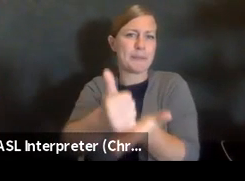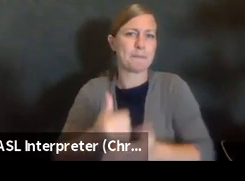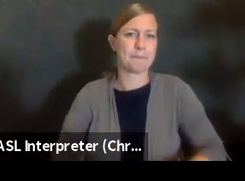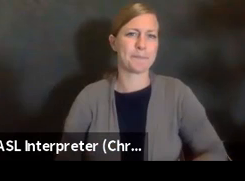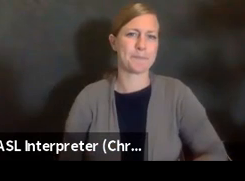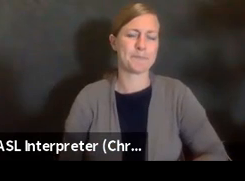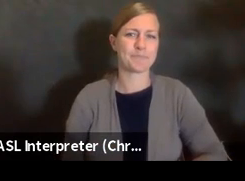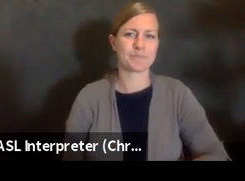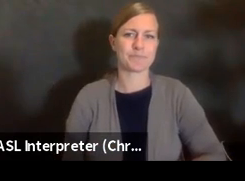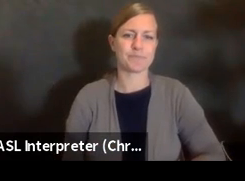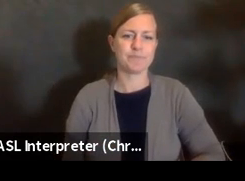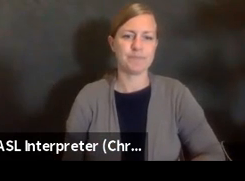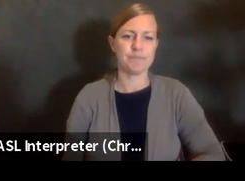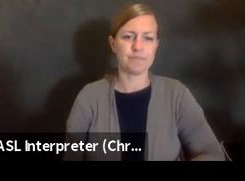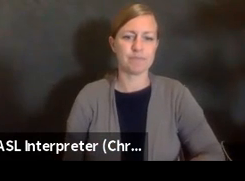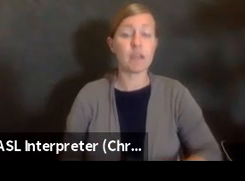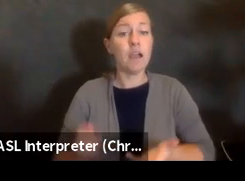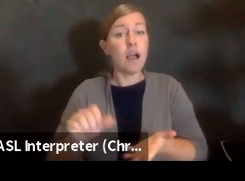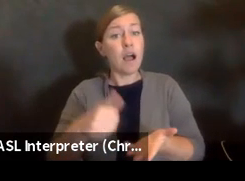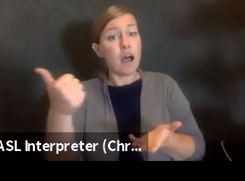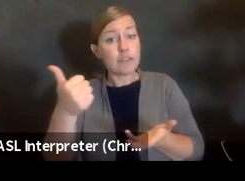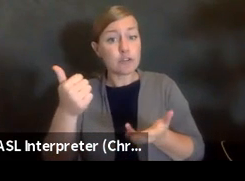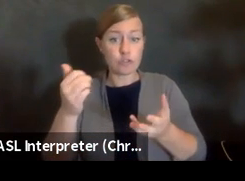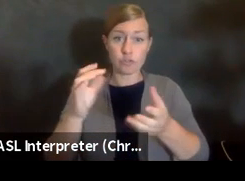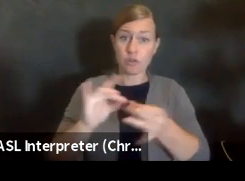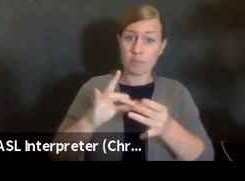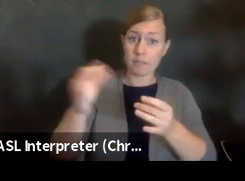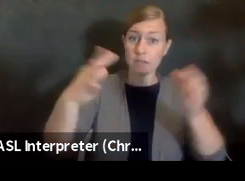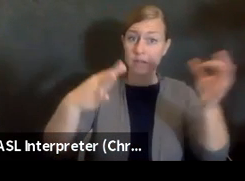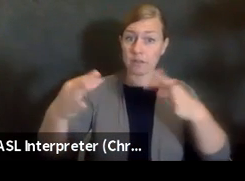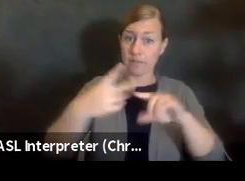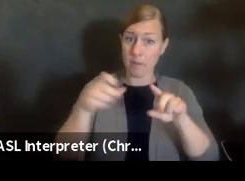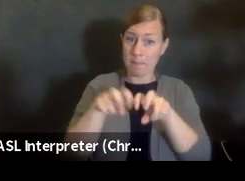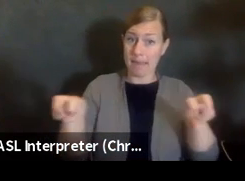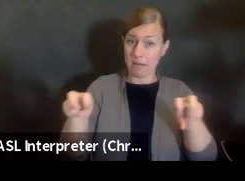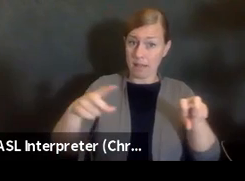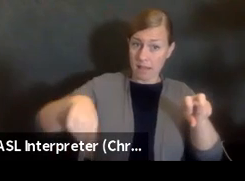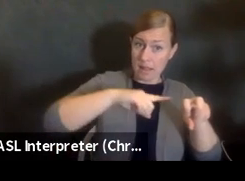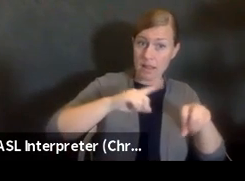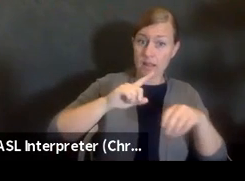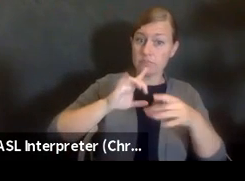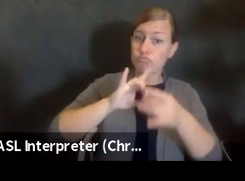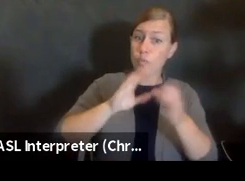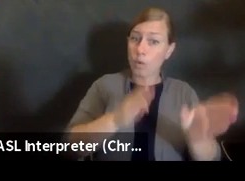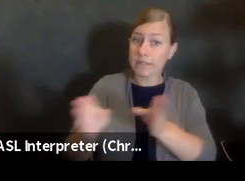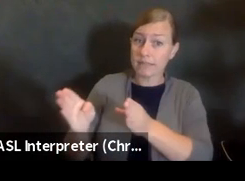Katherine Livick - ESD 112: Any other commentary on organization from anyone else on the panel? Any questions coming in that I need to address now?